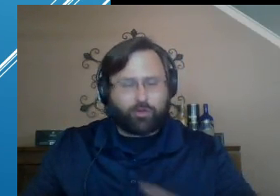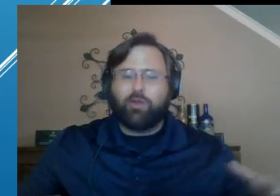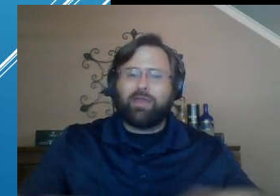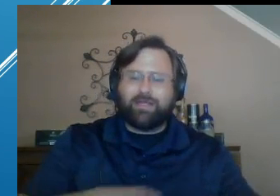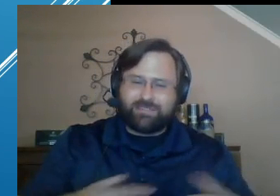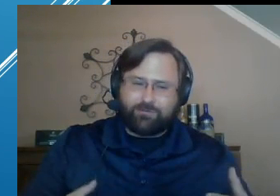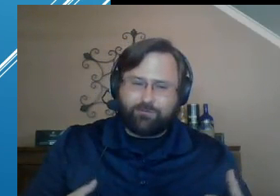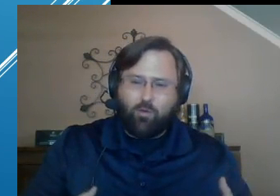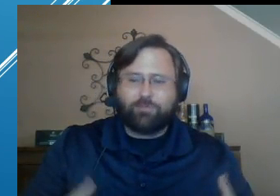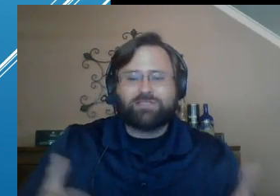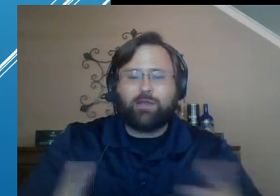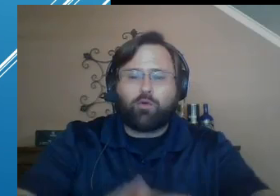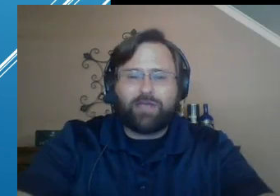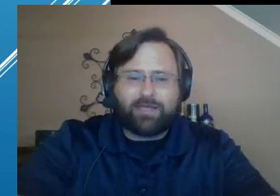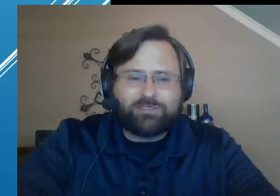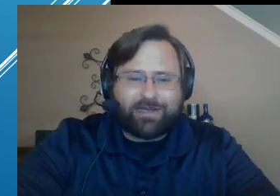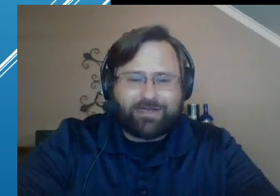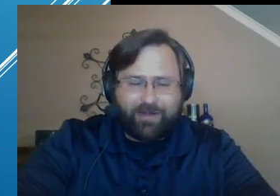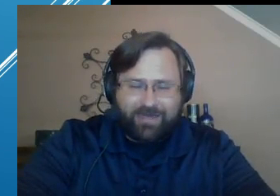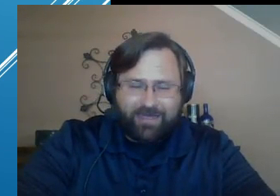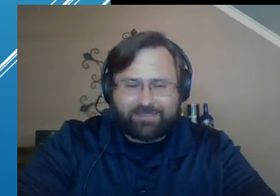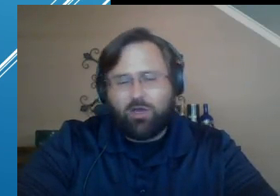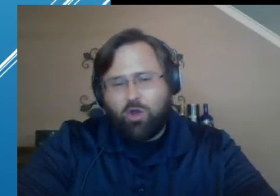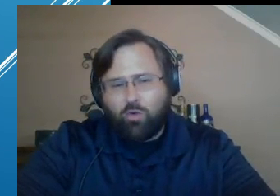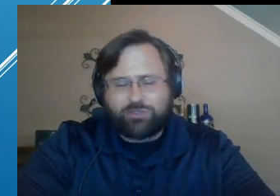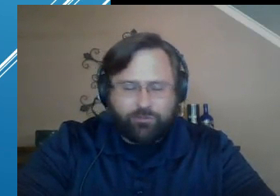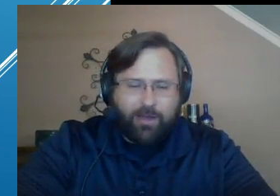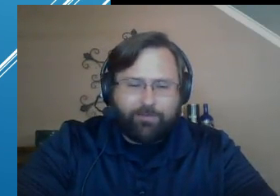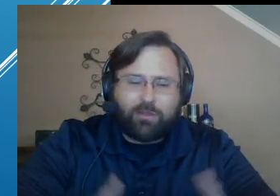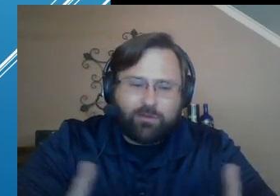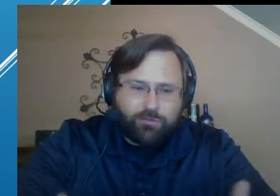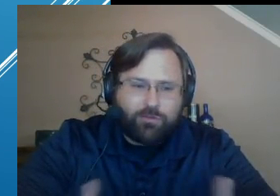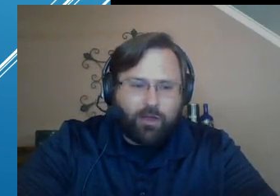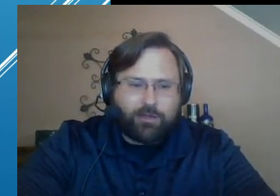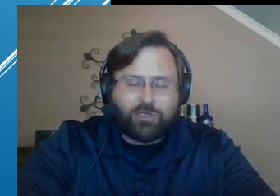in two different forms in order to illustrate different ideas or to